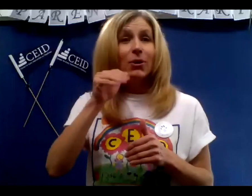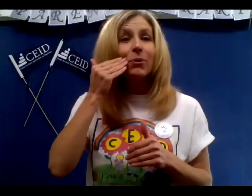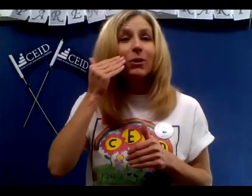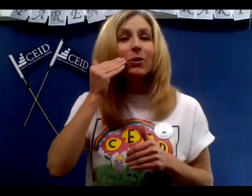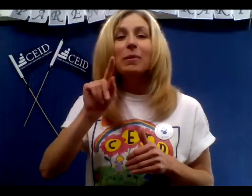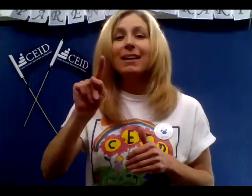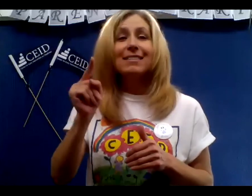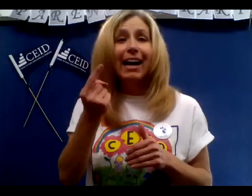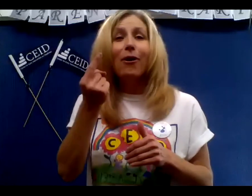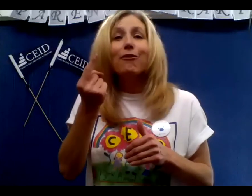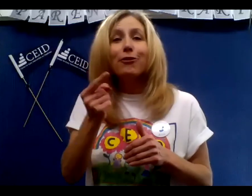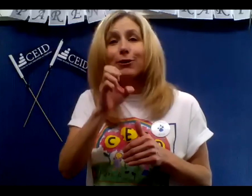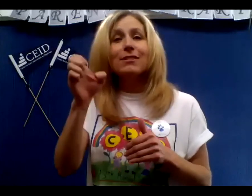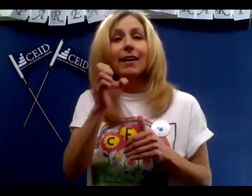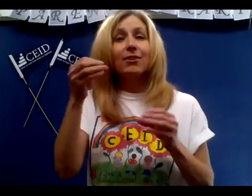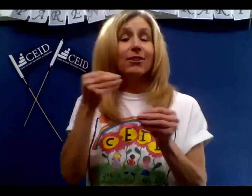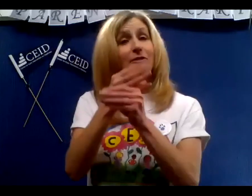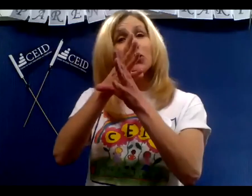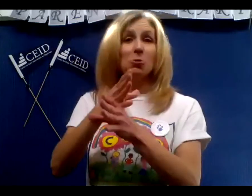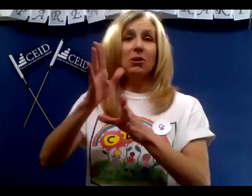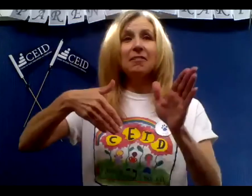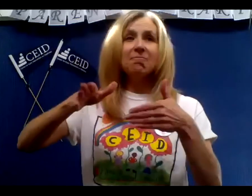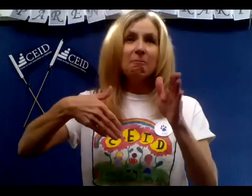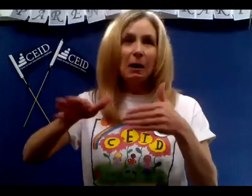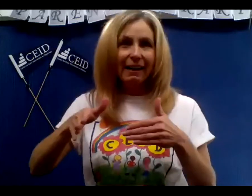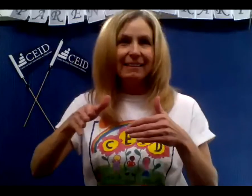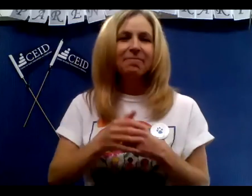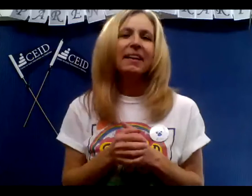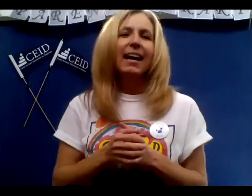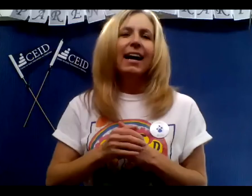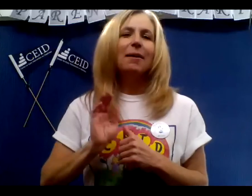And who knew, but it's now our first ever virtual walk.